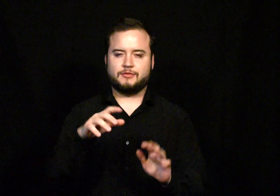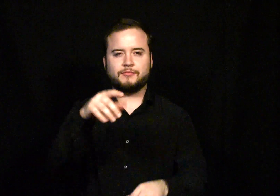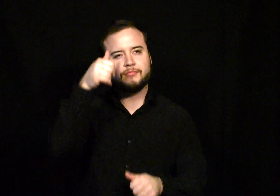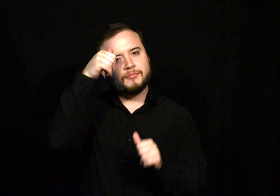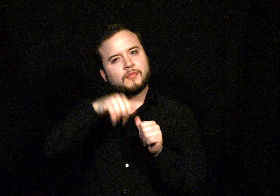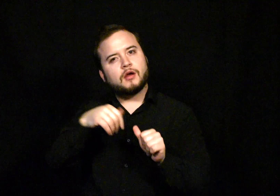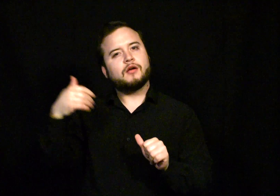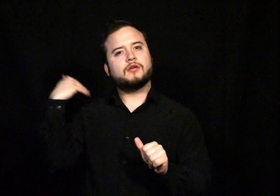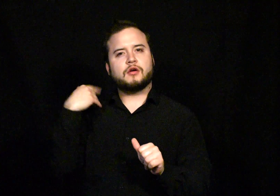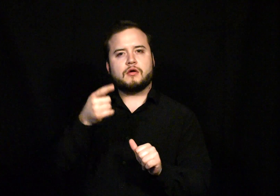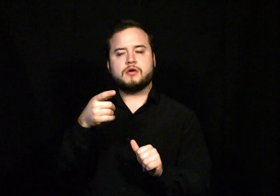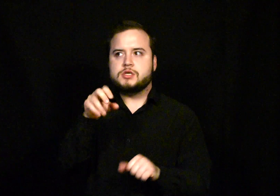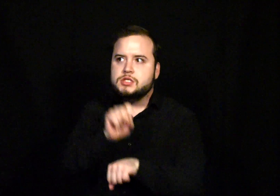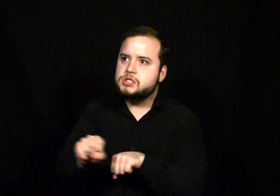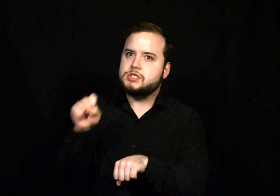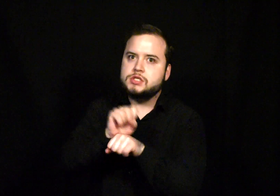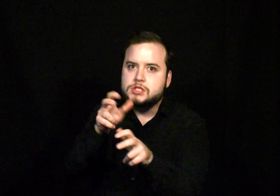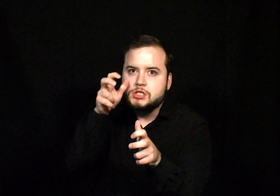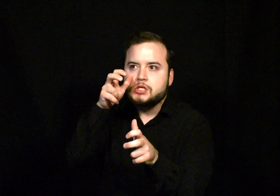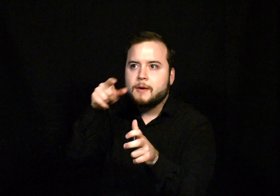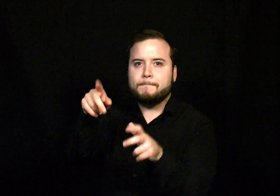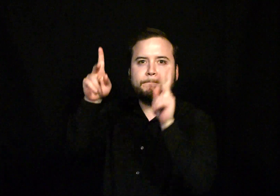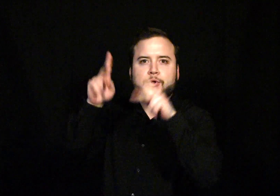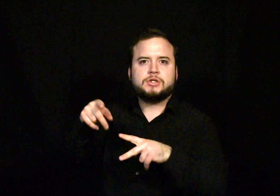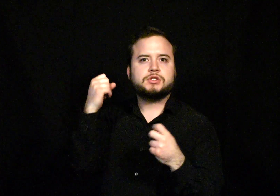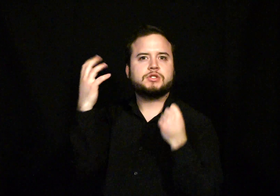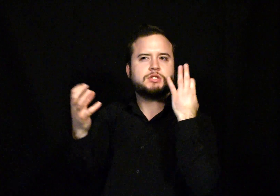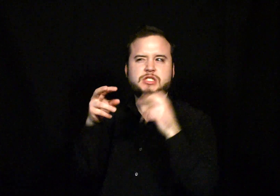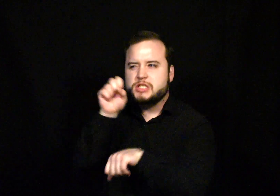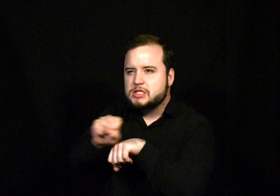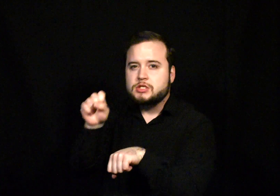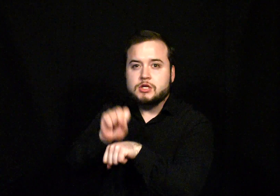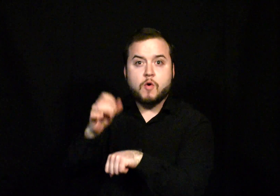Think of times where you had a hard time focusing on the person signing